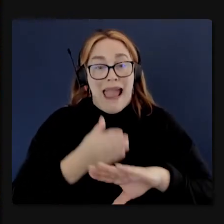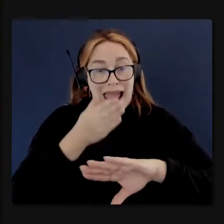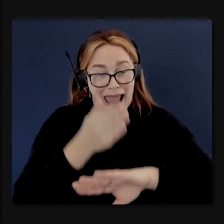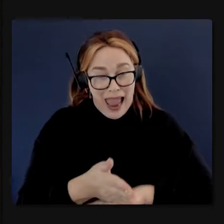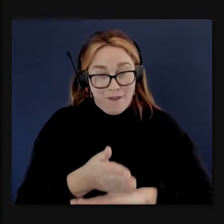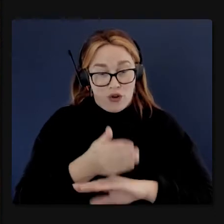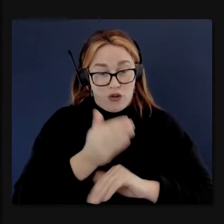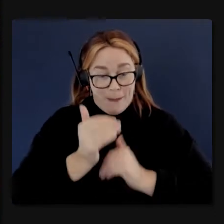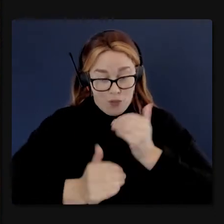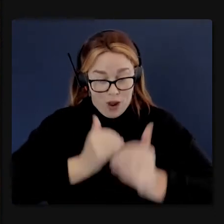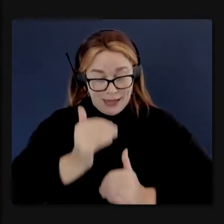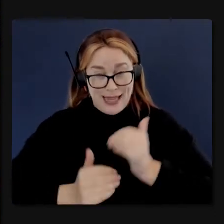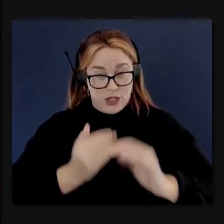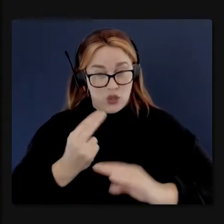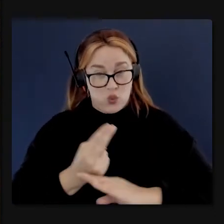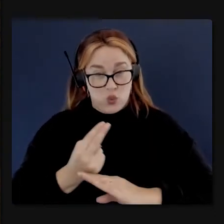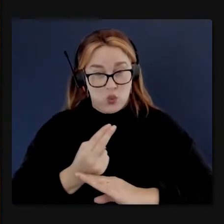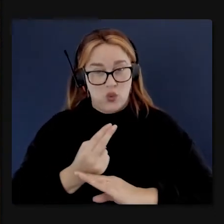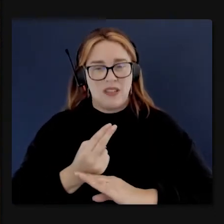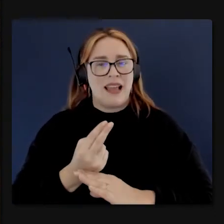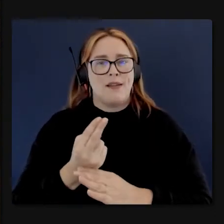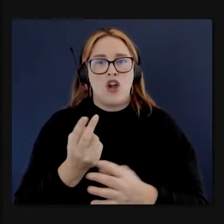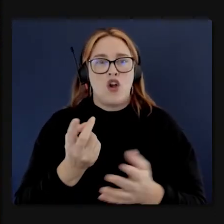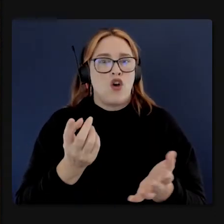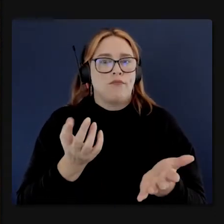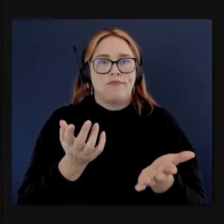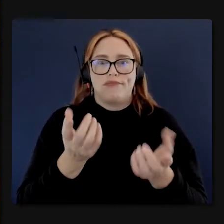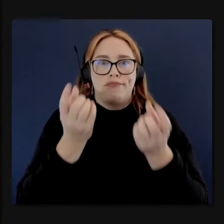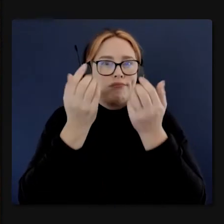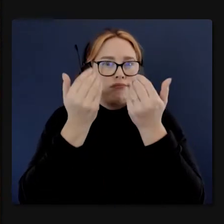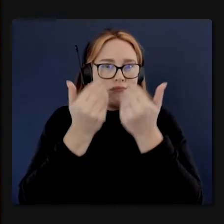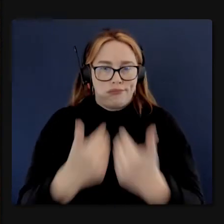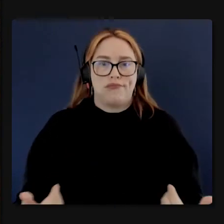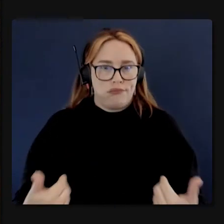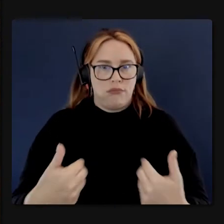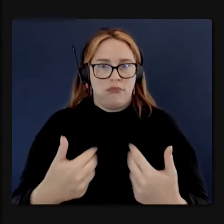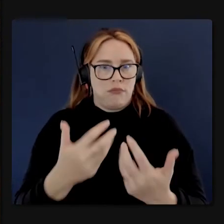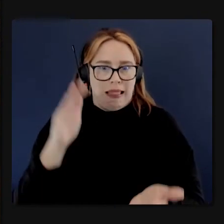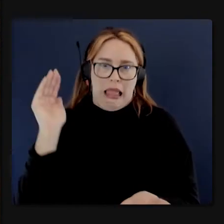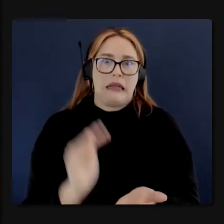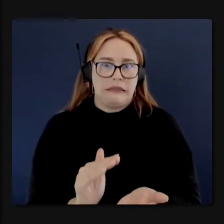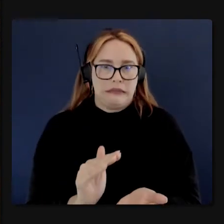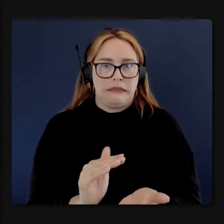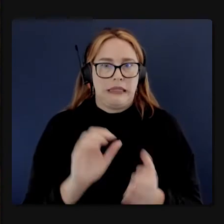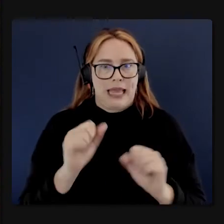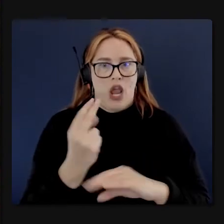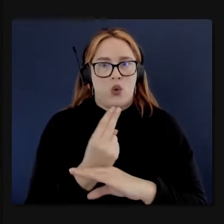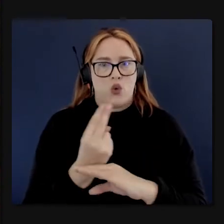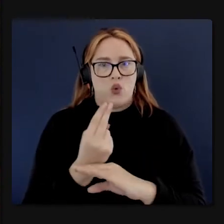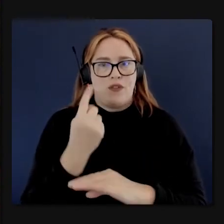After the process, it's just a fraction of the original and can now be used to represent the collection in the background.